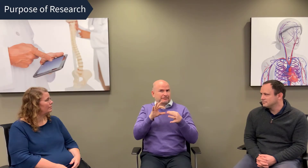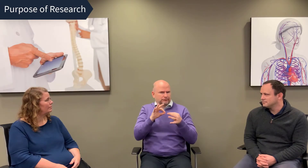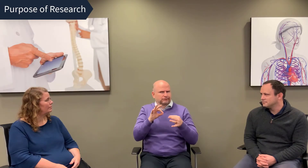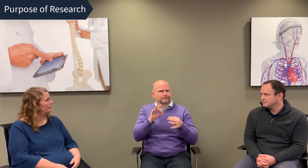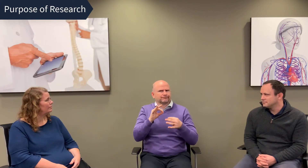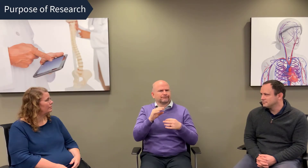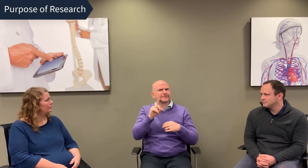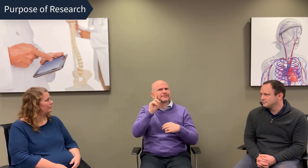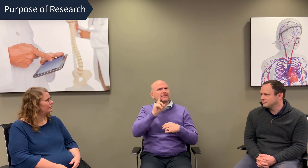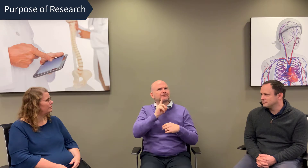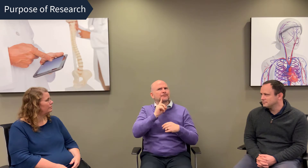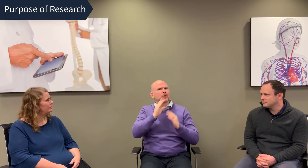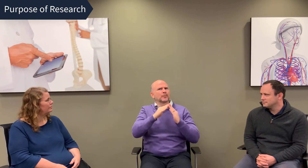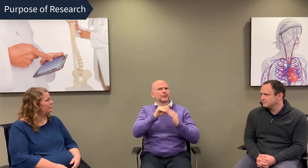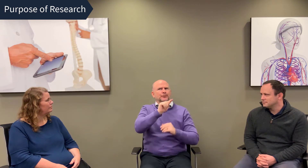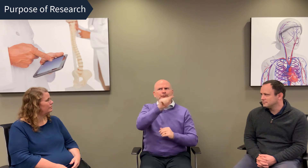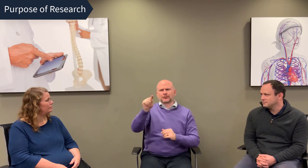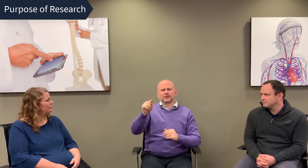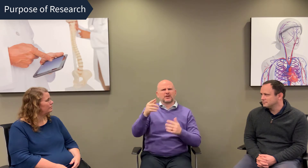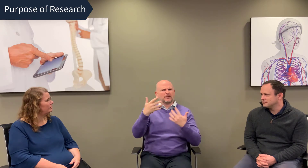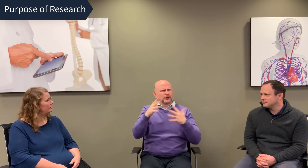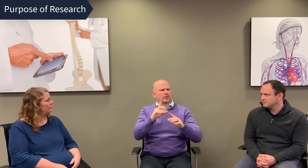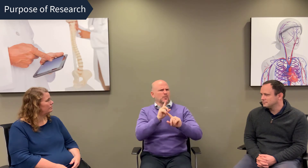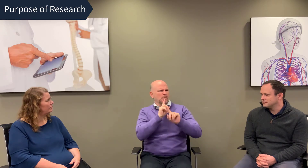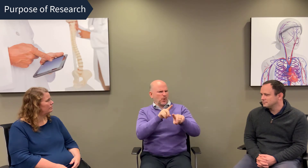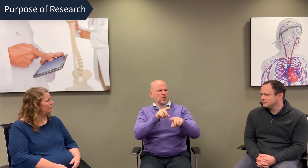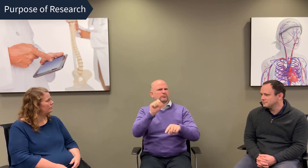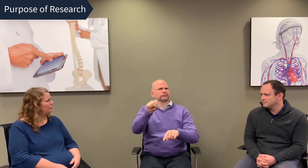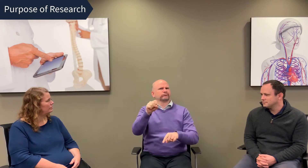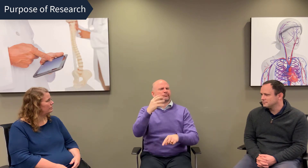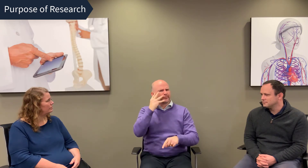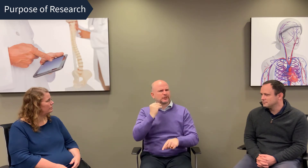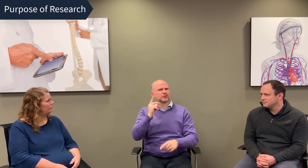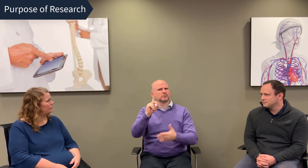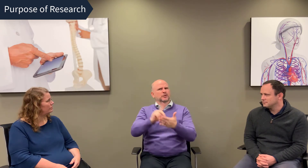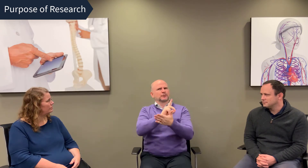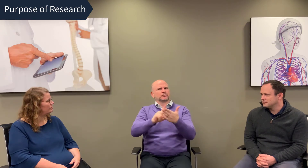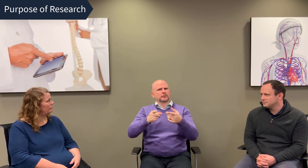As we recently mentioned, the Deaf community often reports experiences of